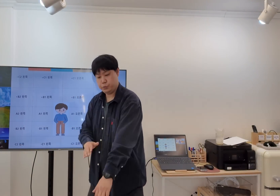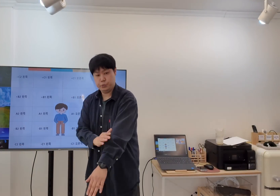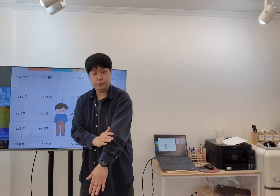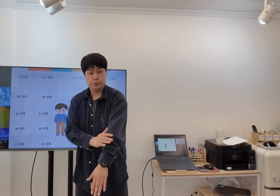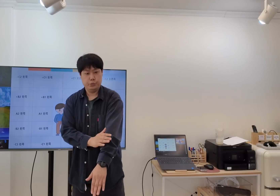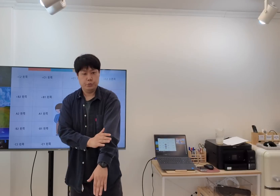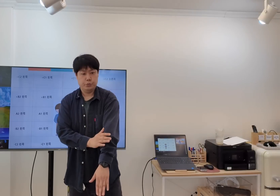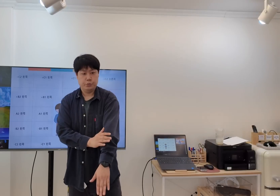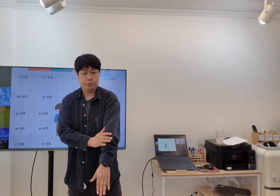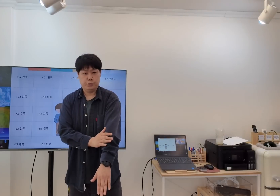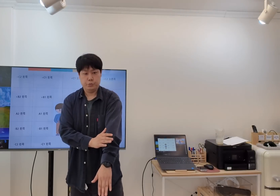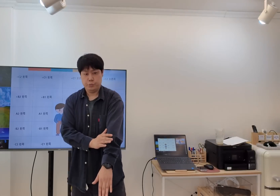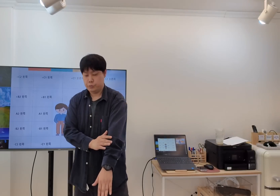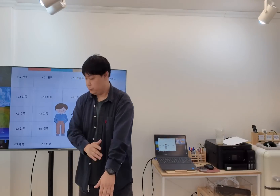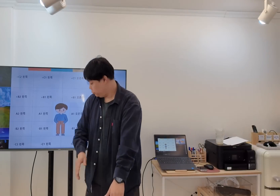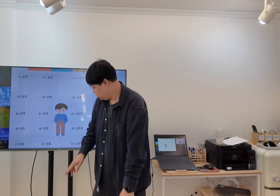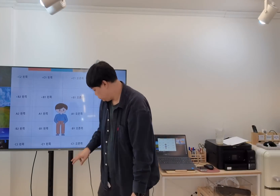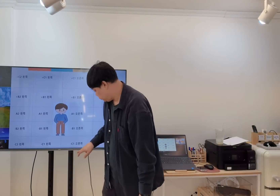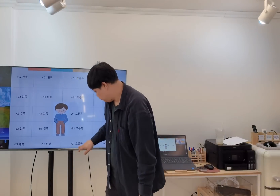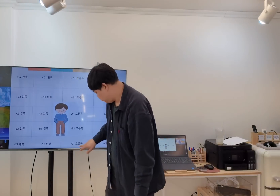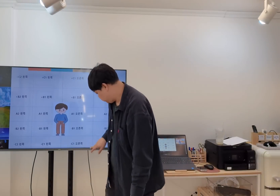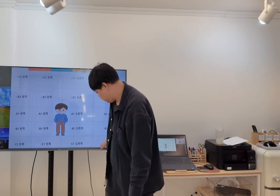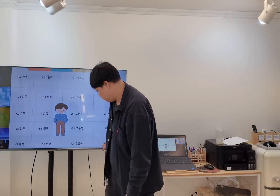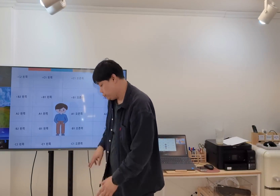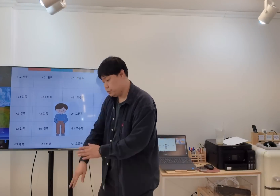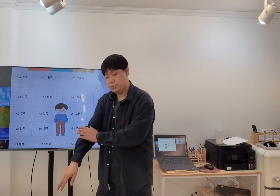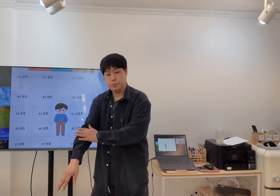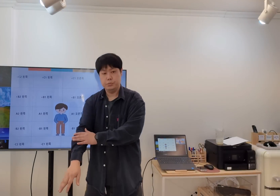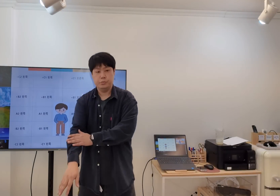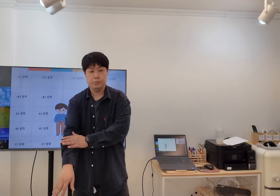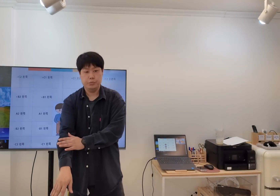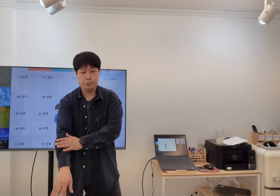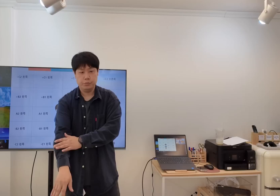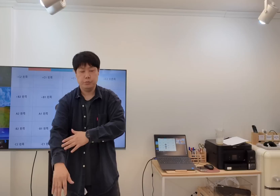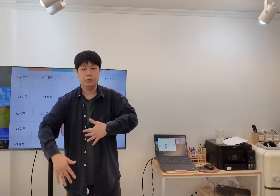When signing left and right,